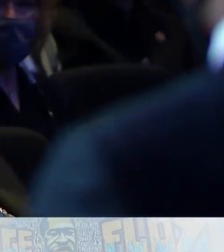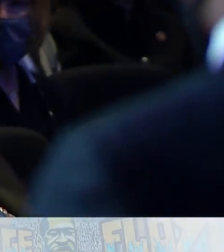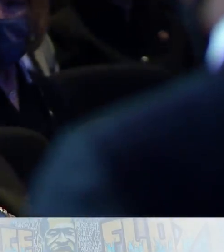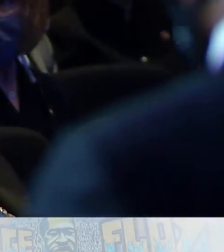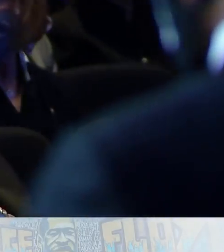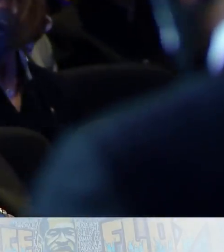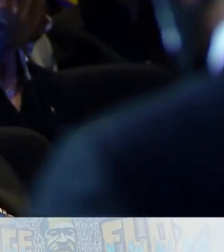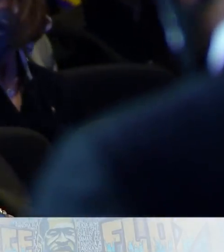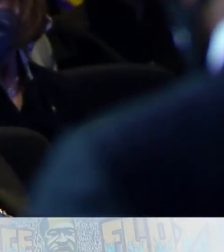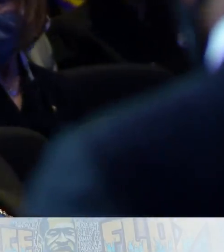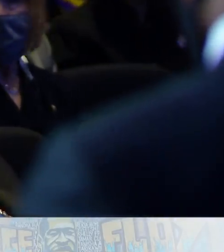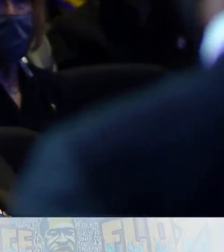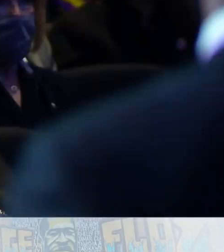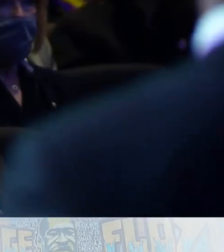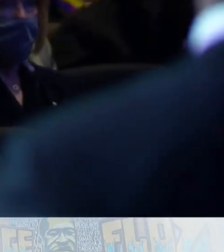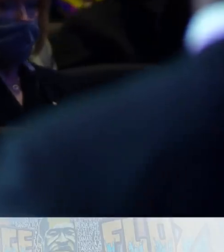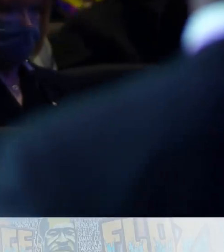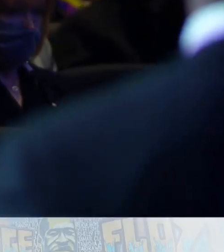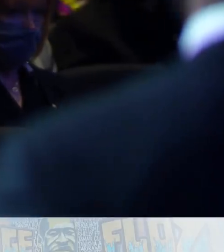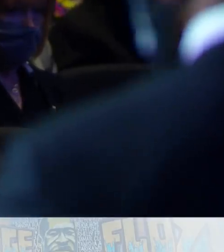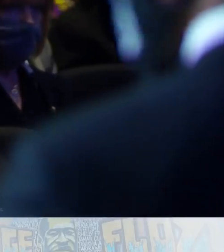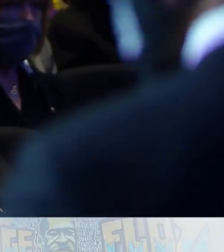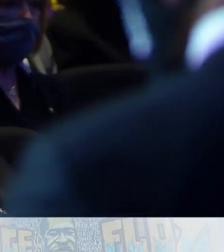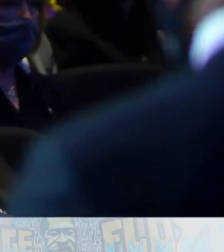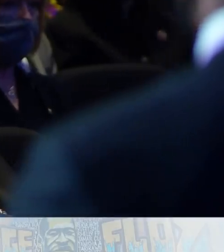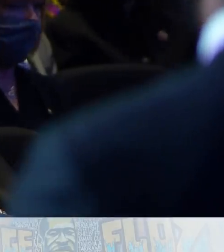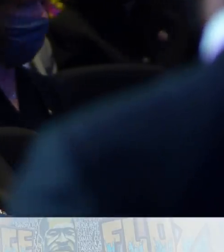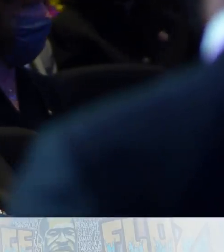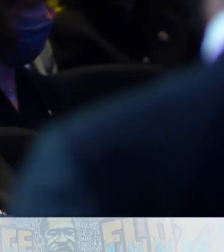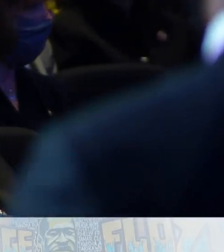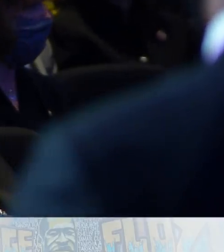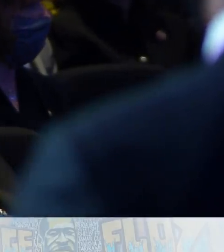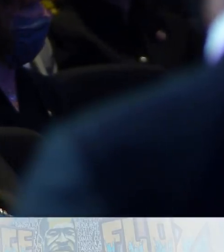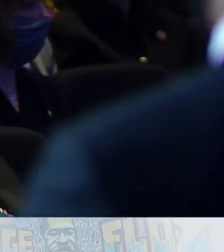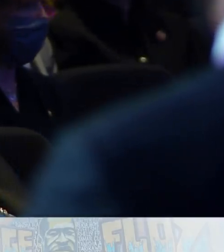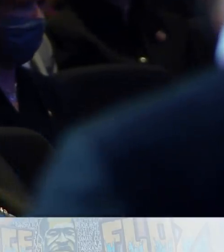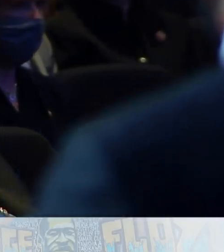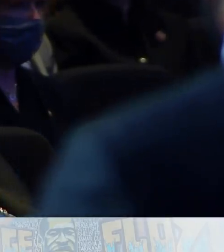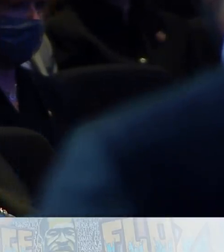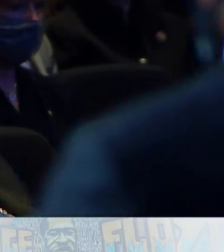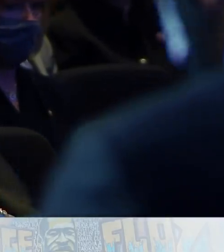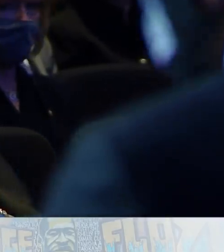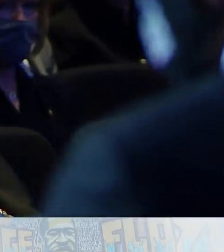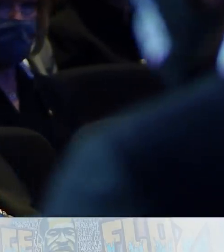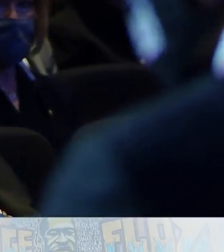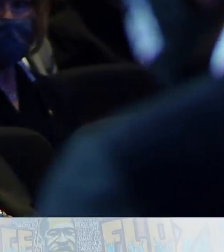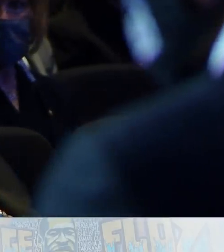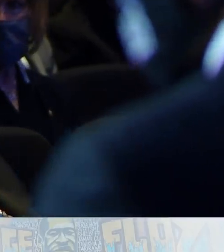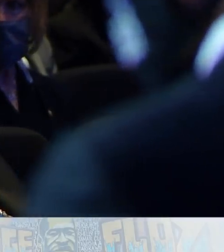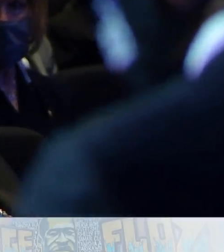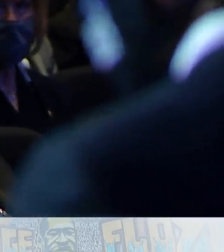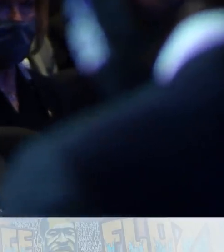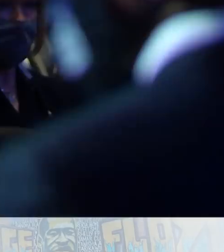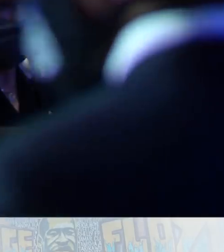THEIR SEAT. THE FAMILY IS HERE. WE NEED THE CENTER AISLE CLEAR.